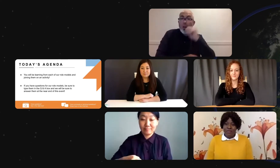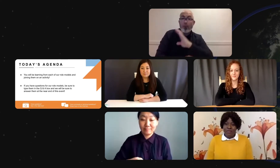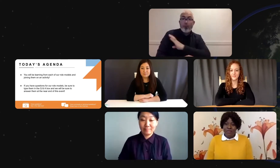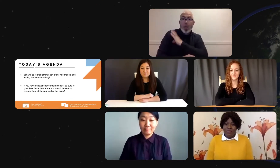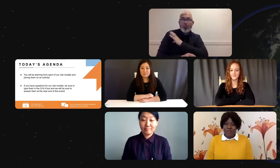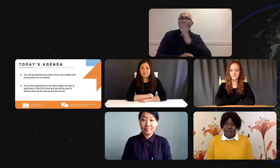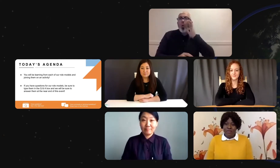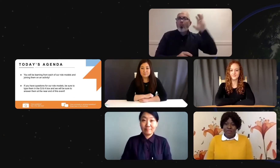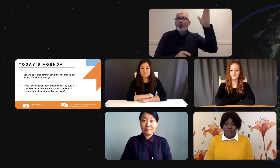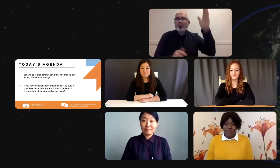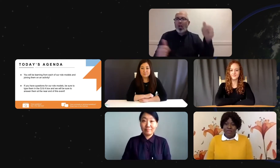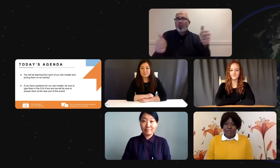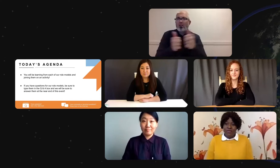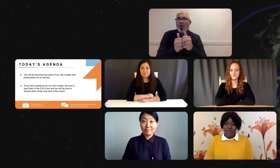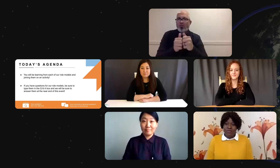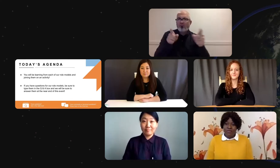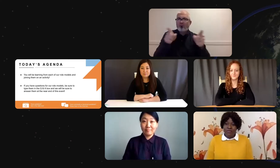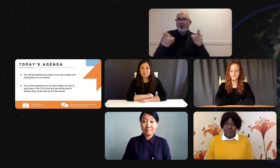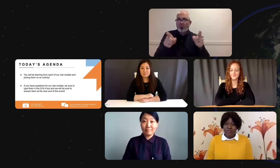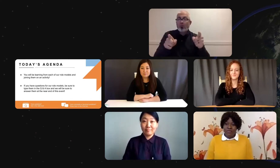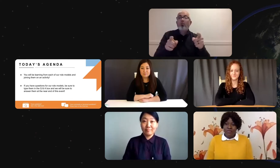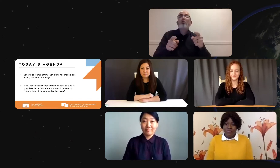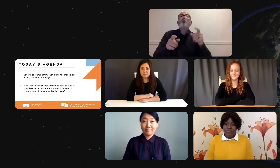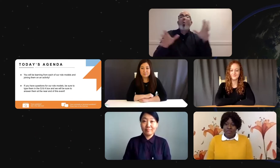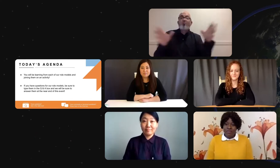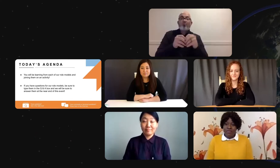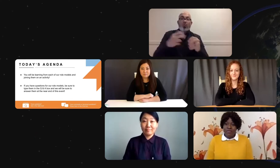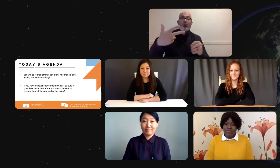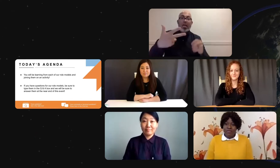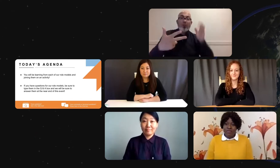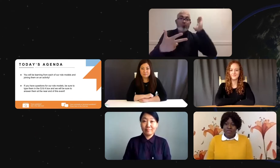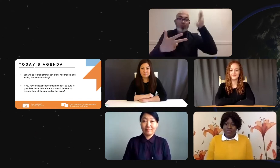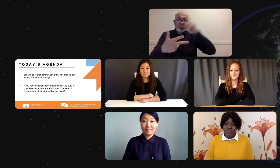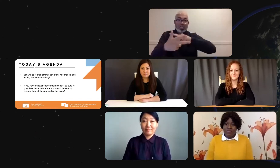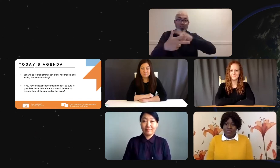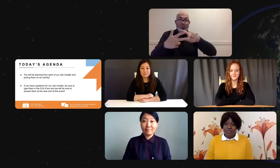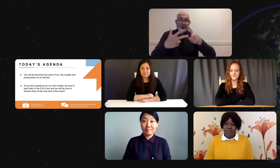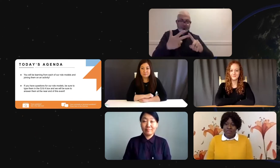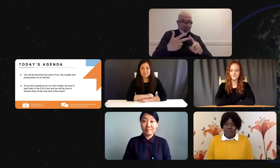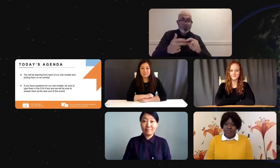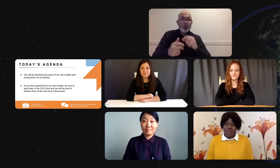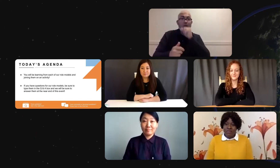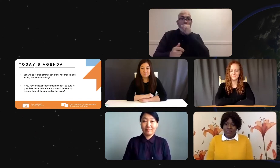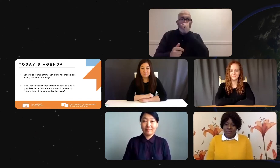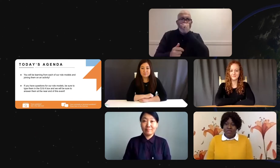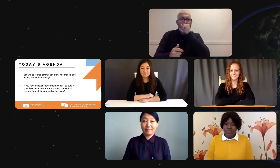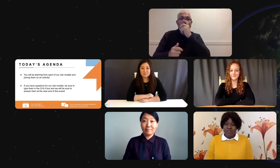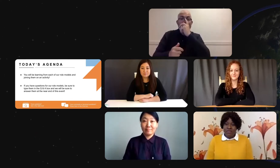Alicia and Barbara will present together, so we have a total of 3 presentations today.